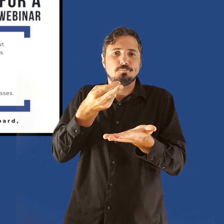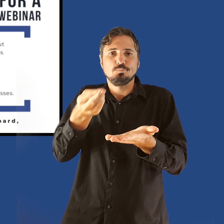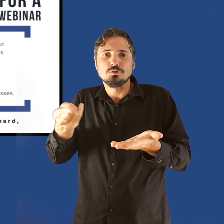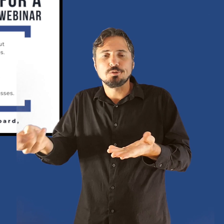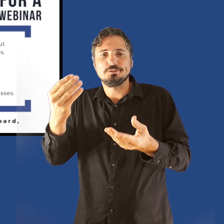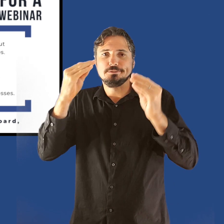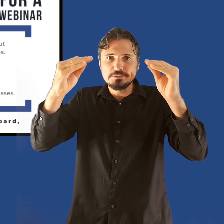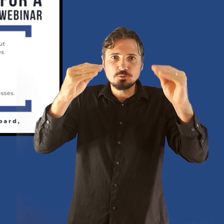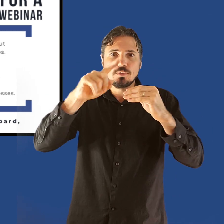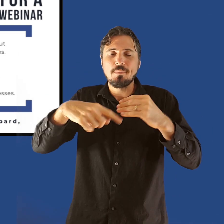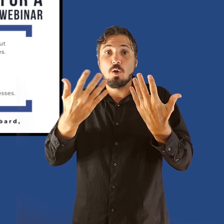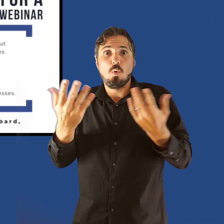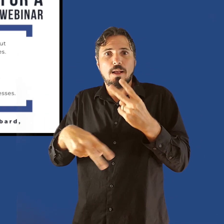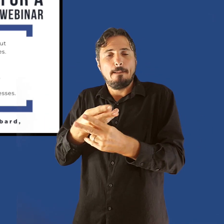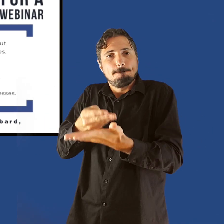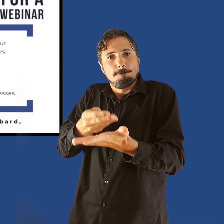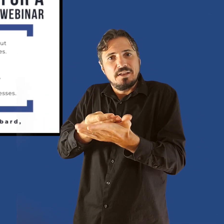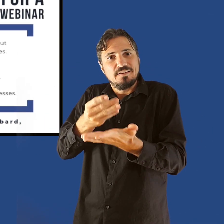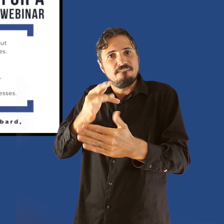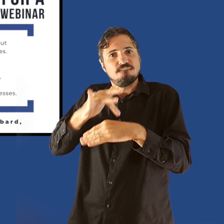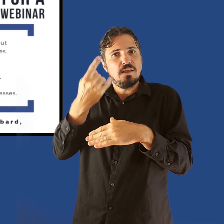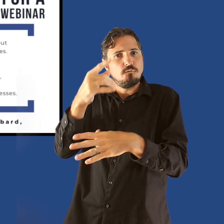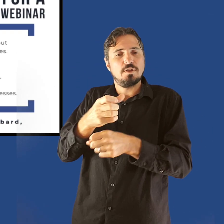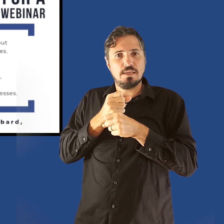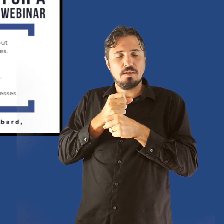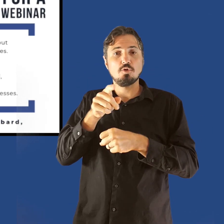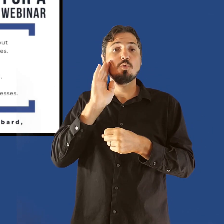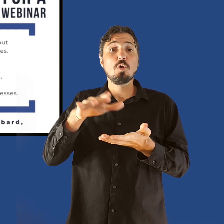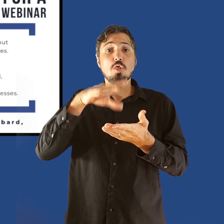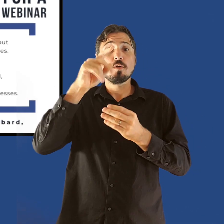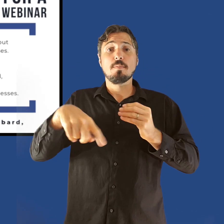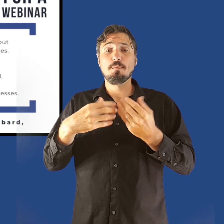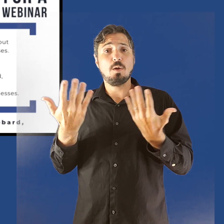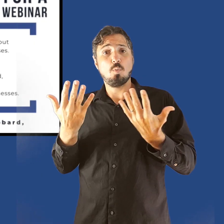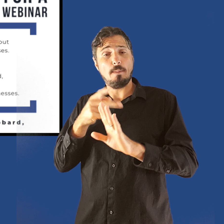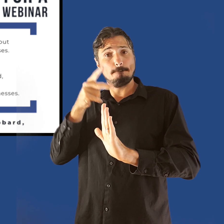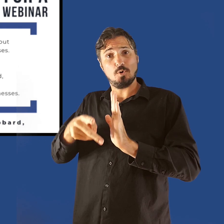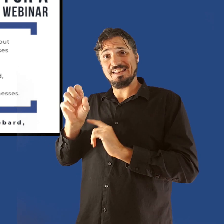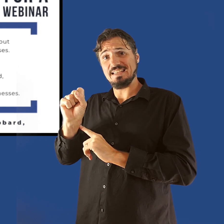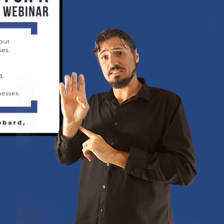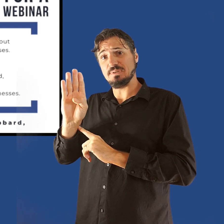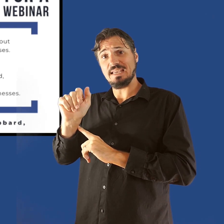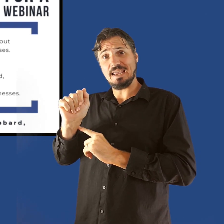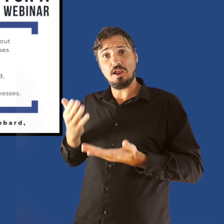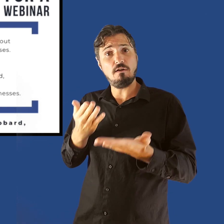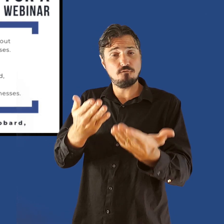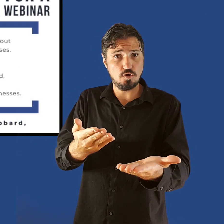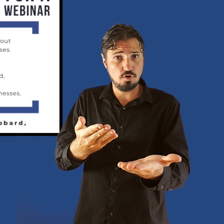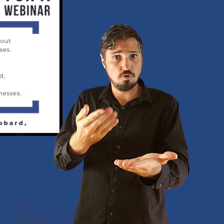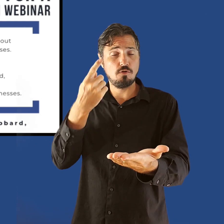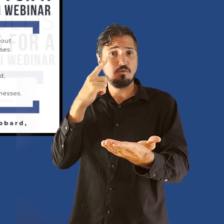You will hear from your Kaua‘i leaders and lenders about SBA’s financial assistance programs as well as other local assistance programs.